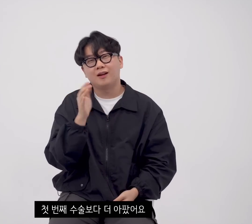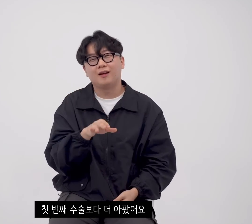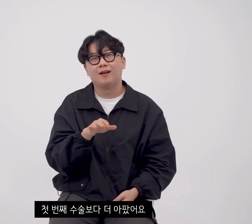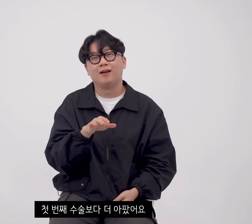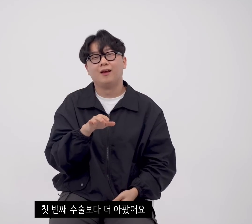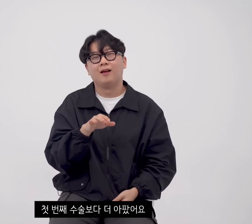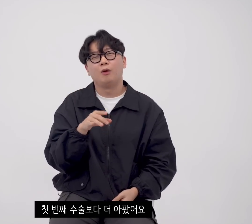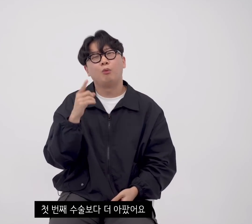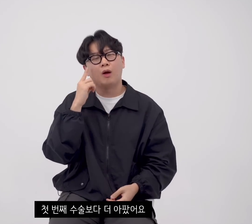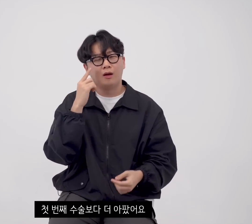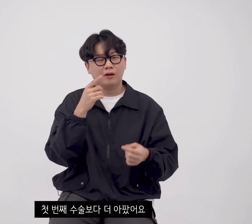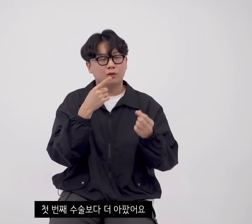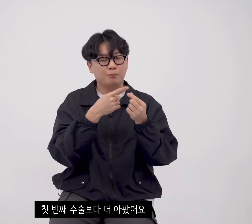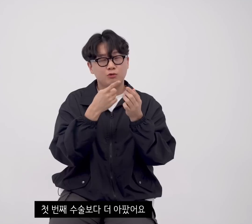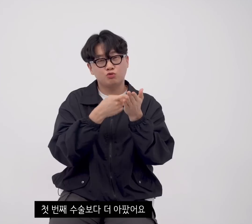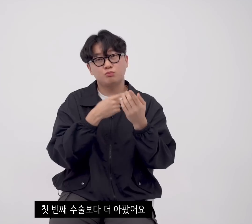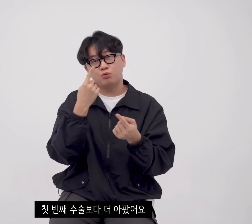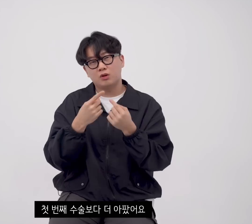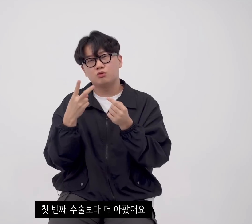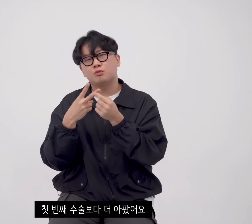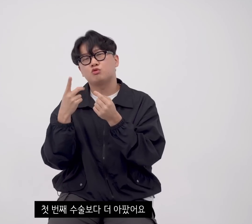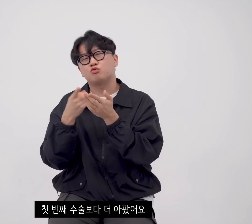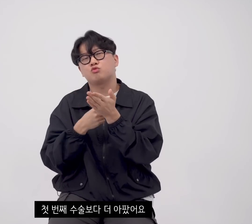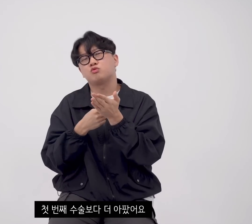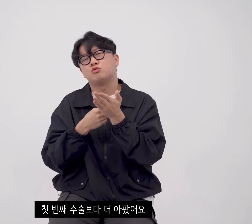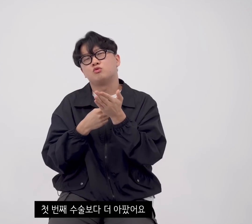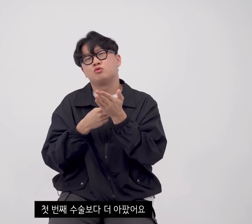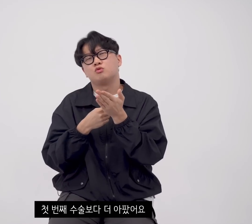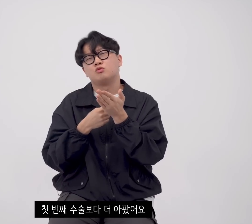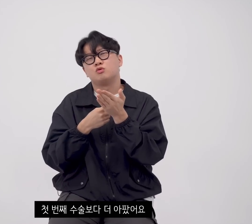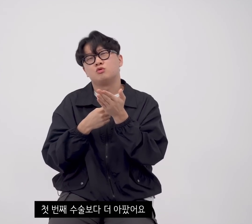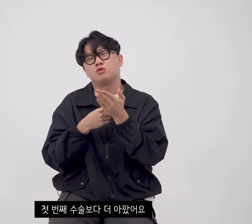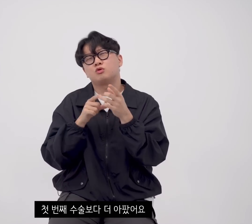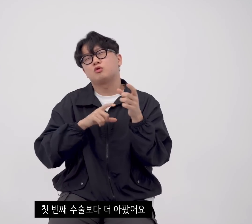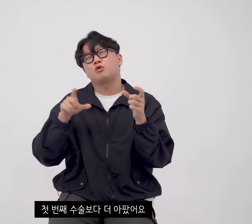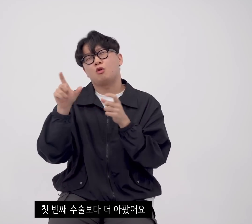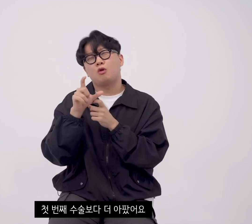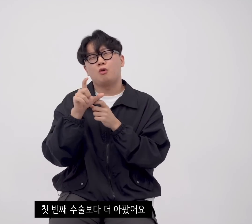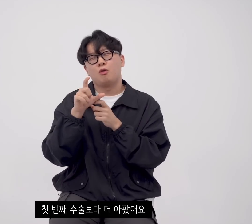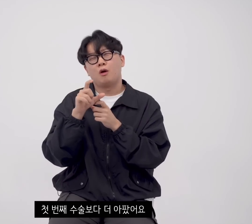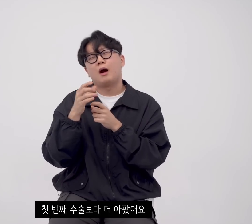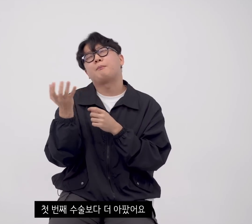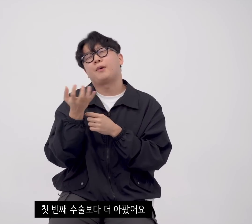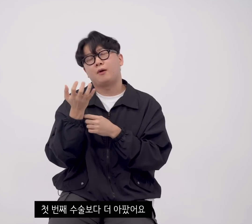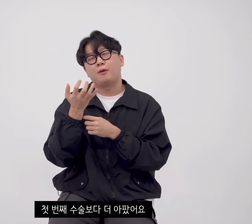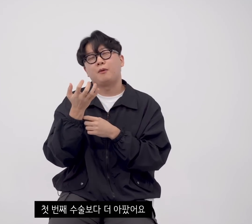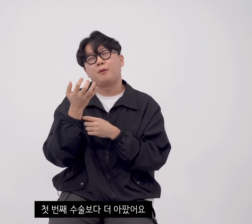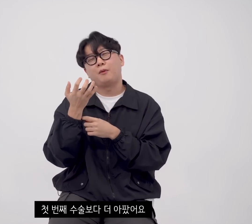It hurt more than the first surgery.